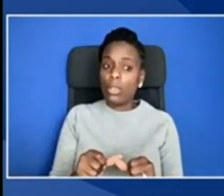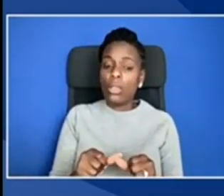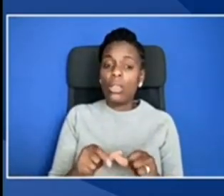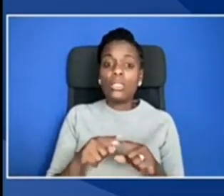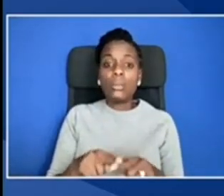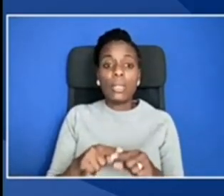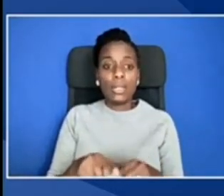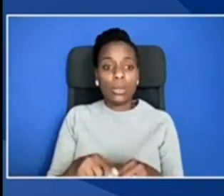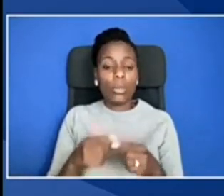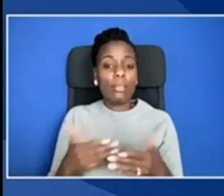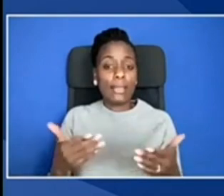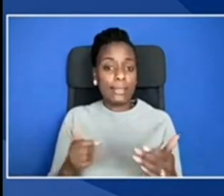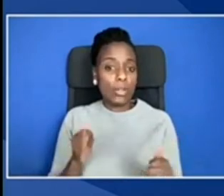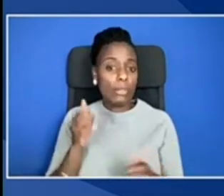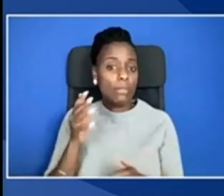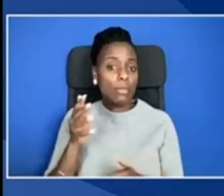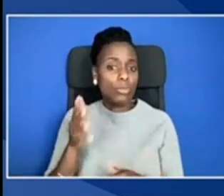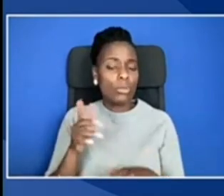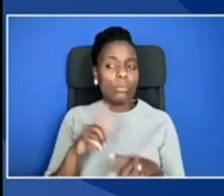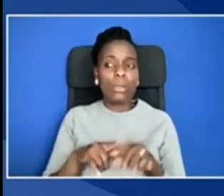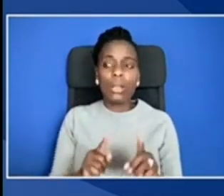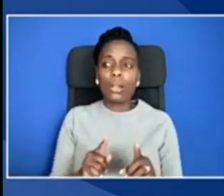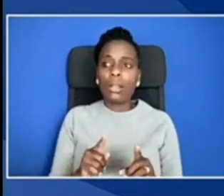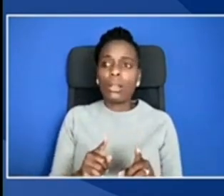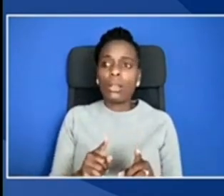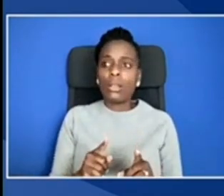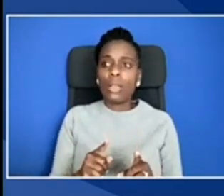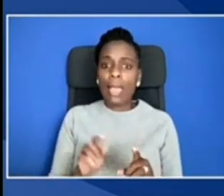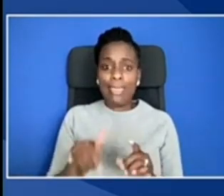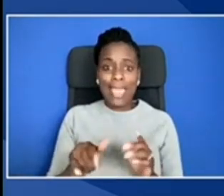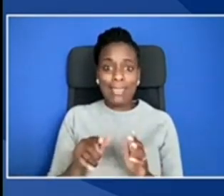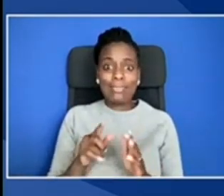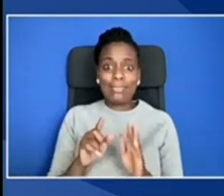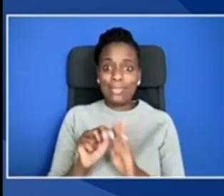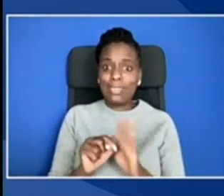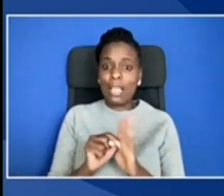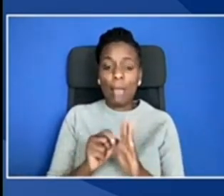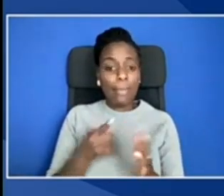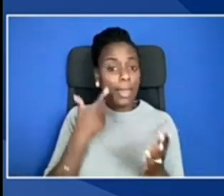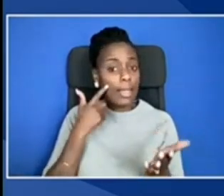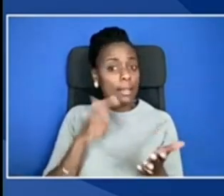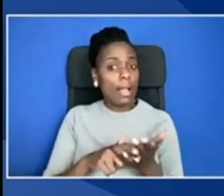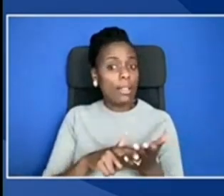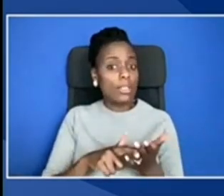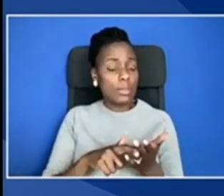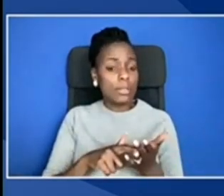future, and that essentially at that point, that acknowledgment, while it may or may not, I don't know what the